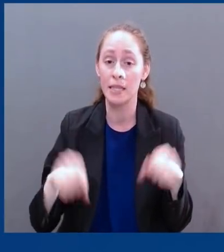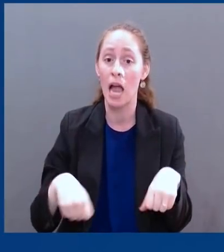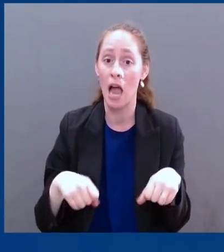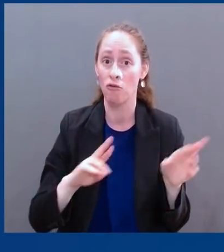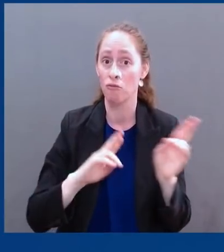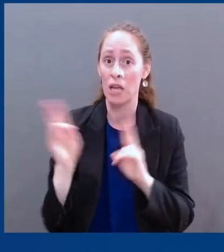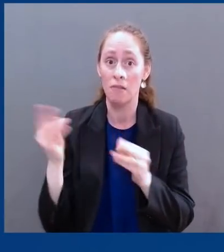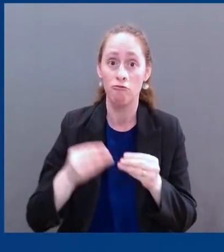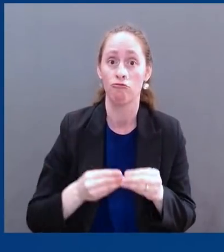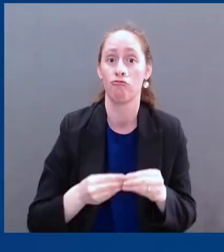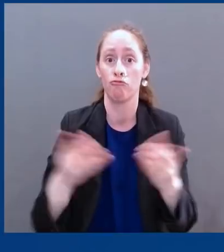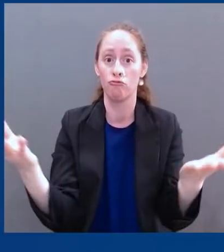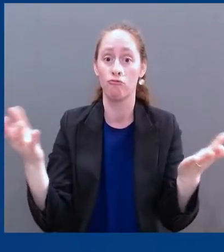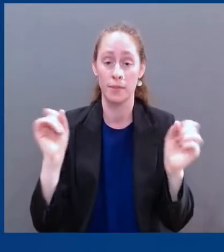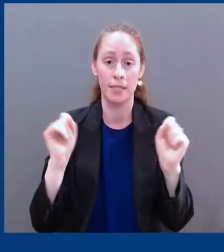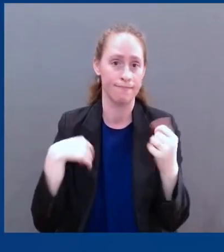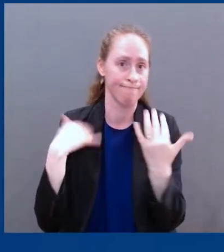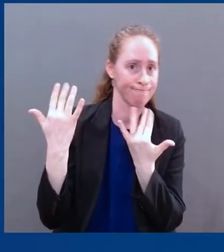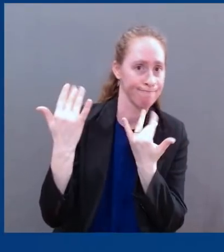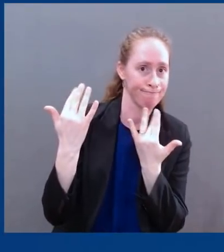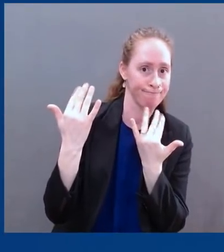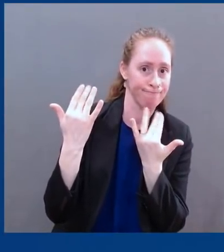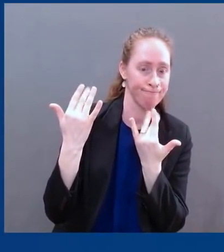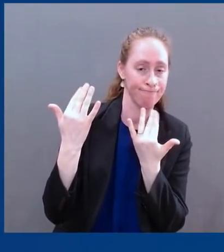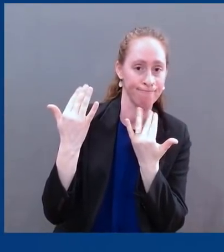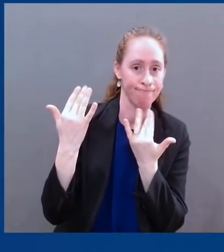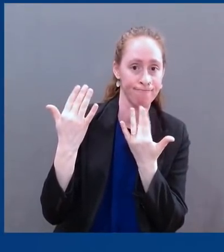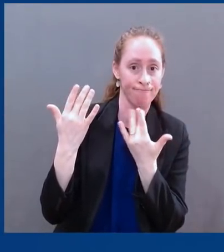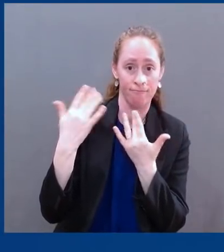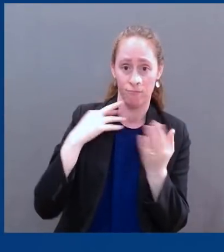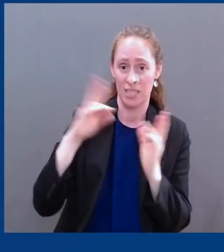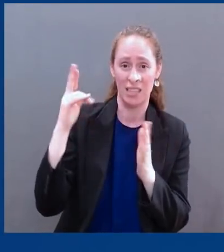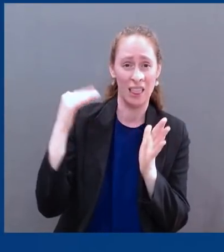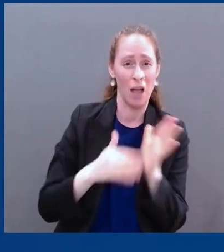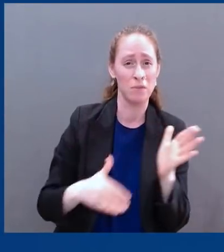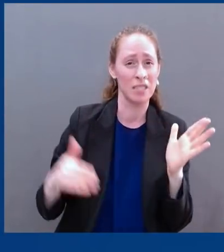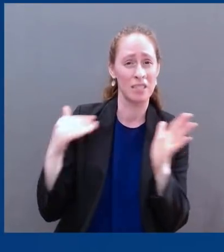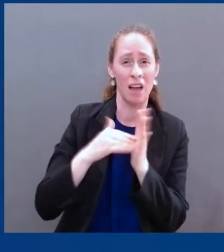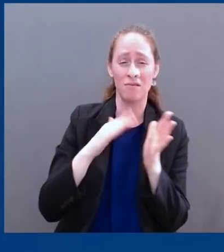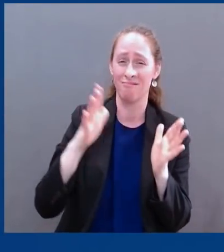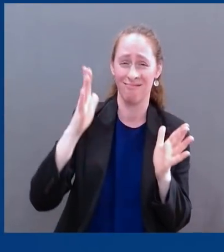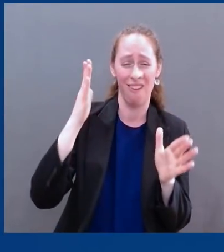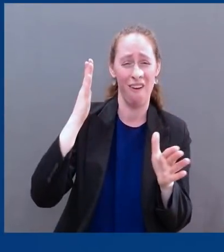at tens of thousands of locations across the country that parents know and trust.